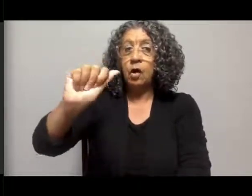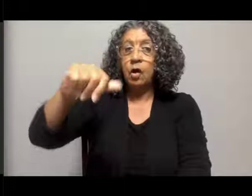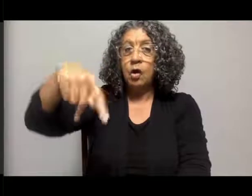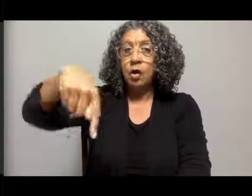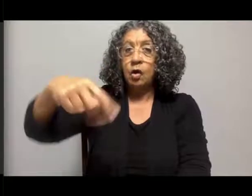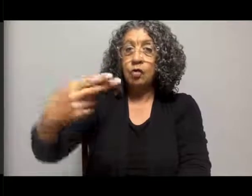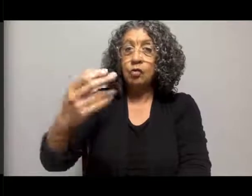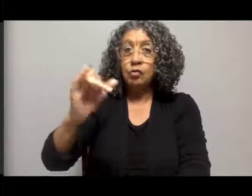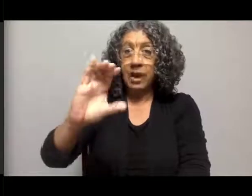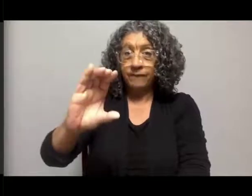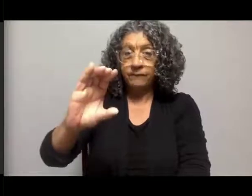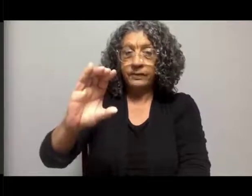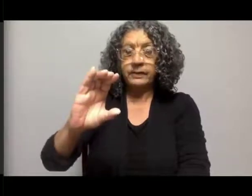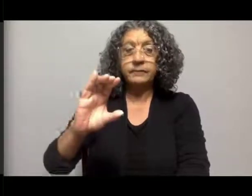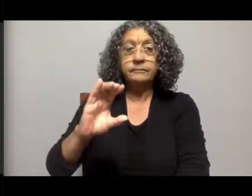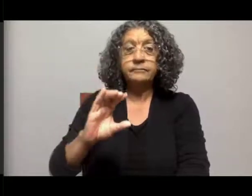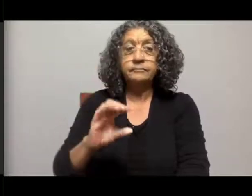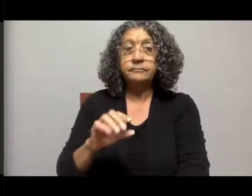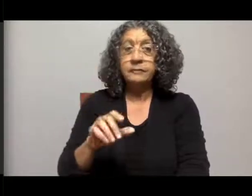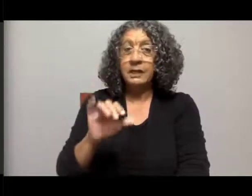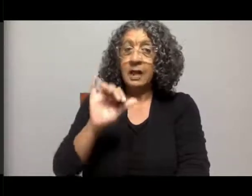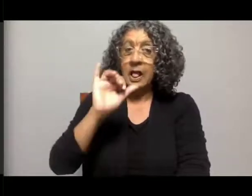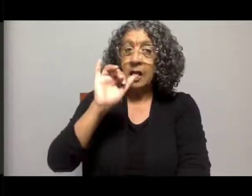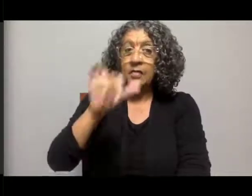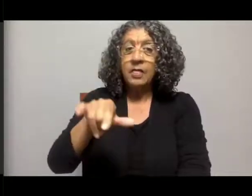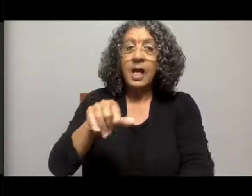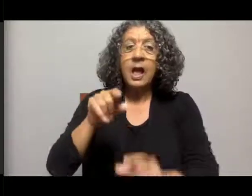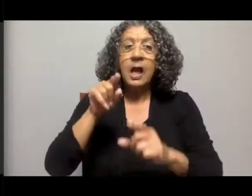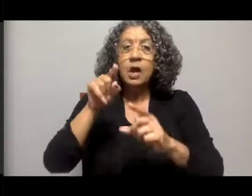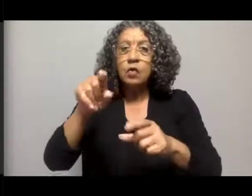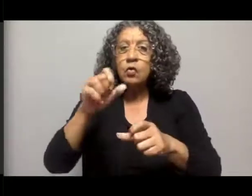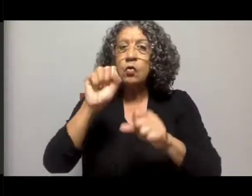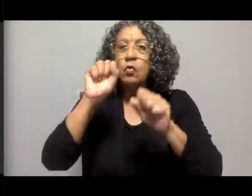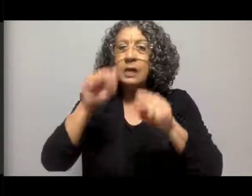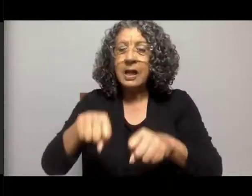Infographic